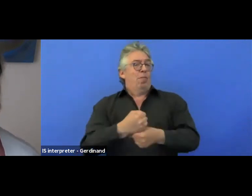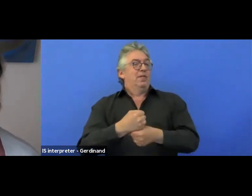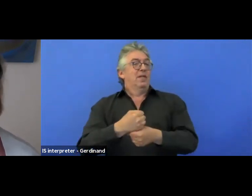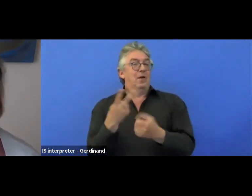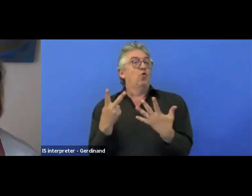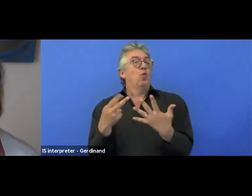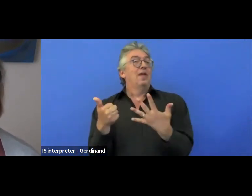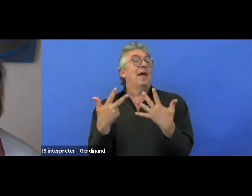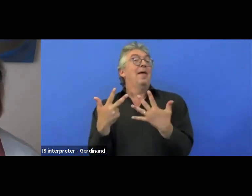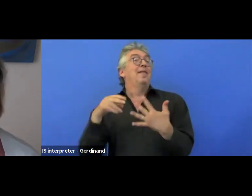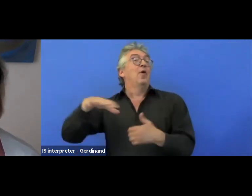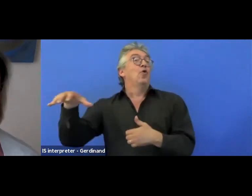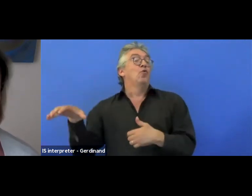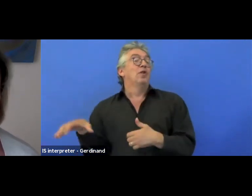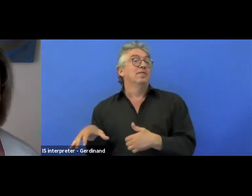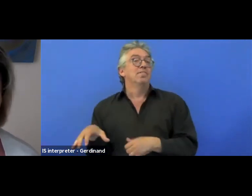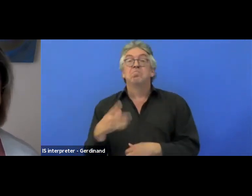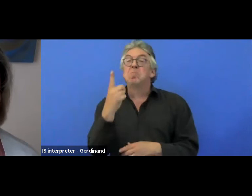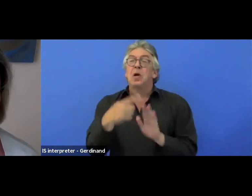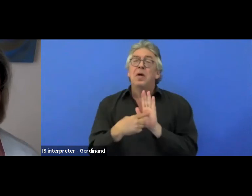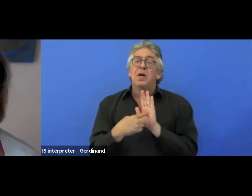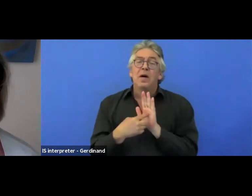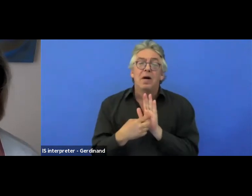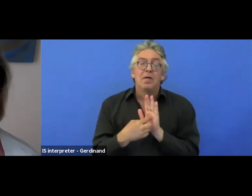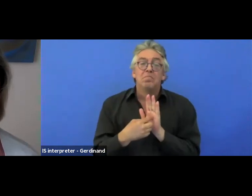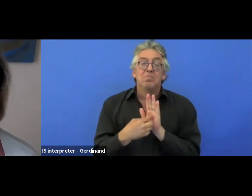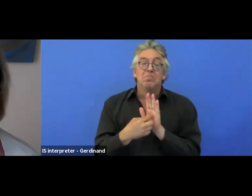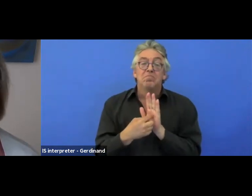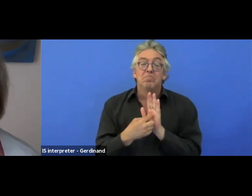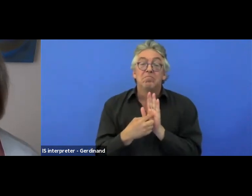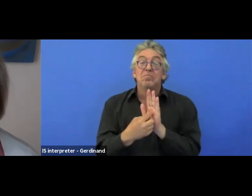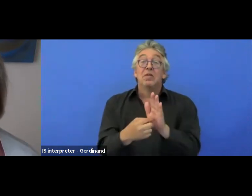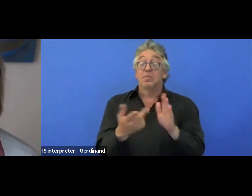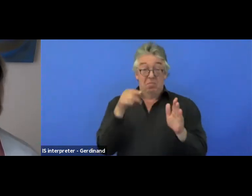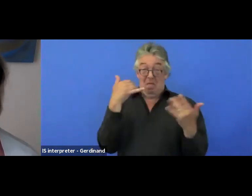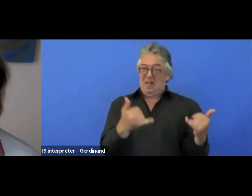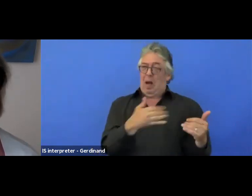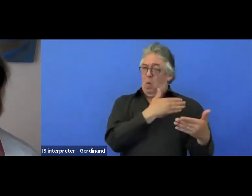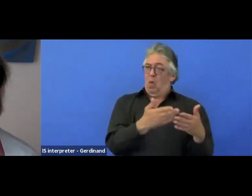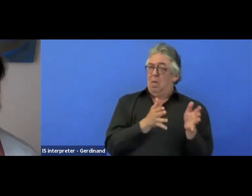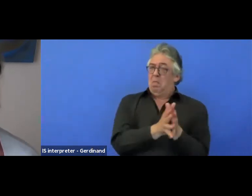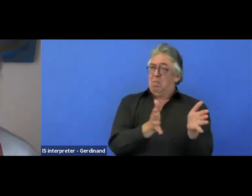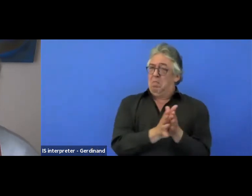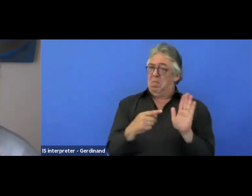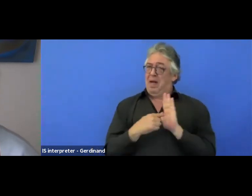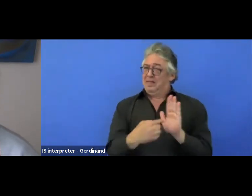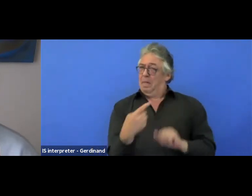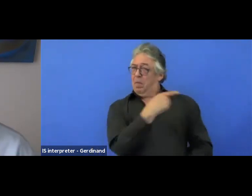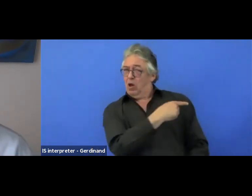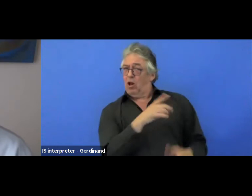I made the example of toy safety but it is similar for accessibility. Next.